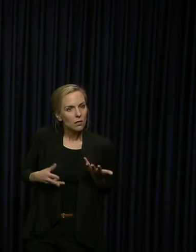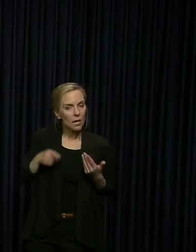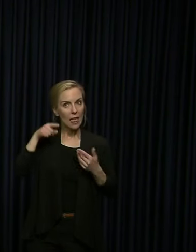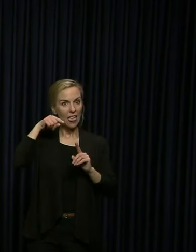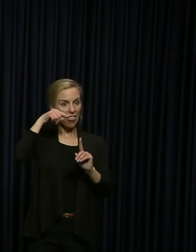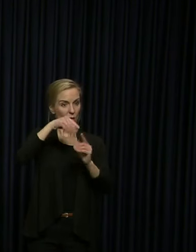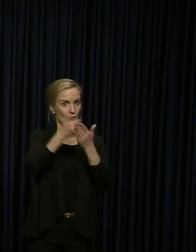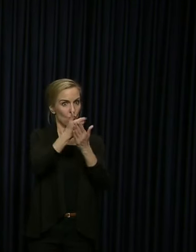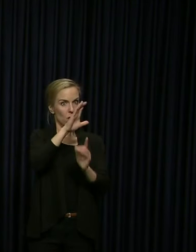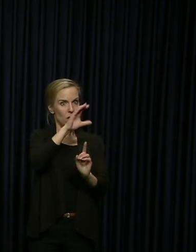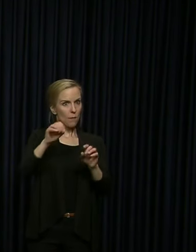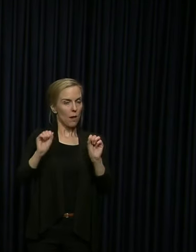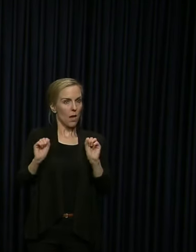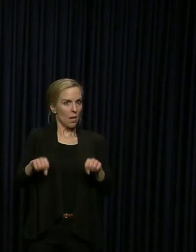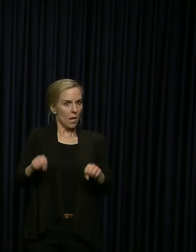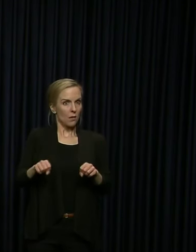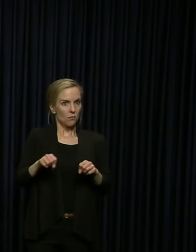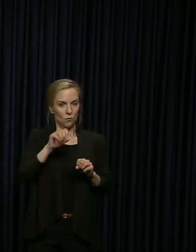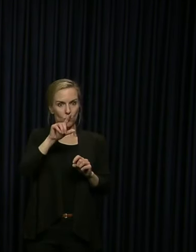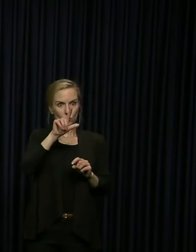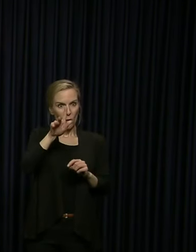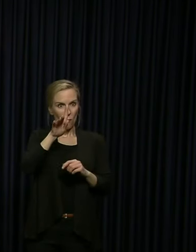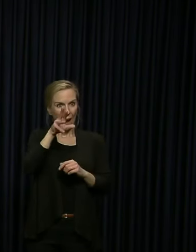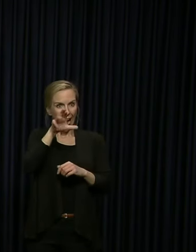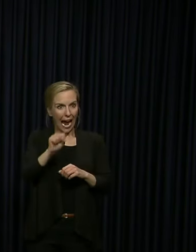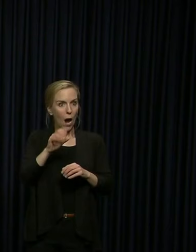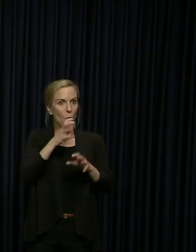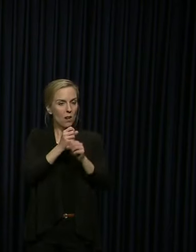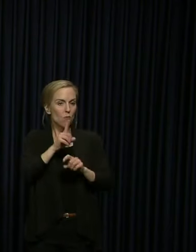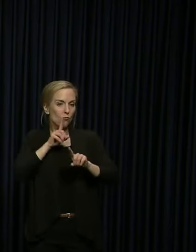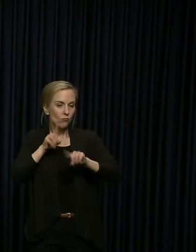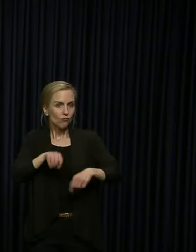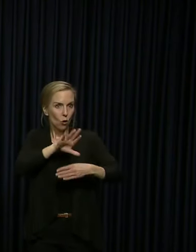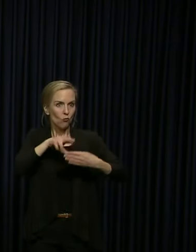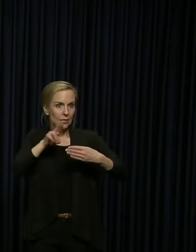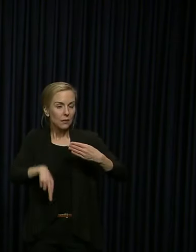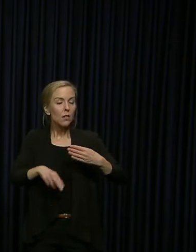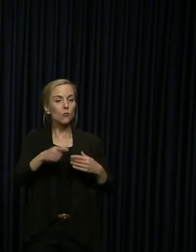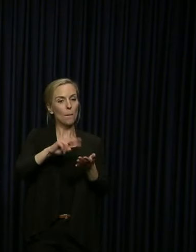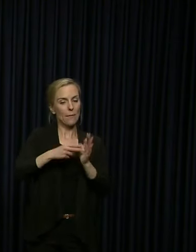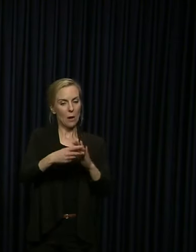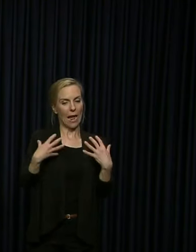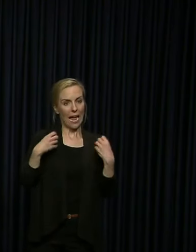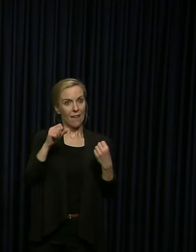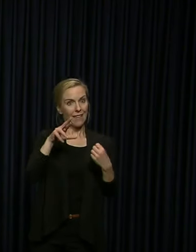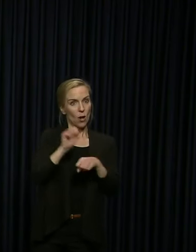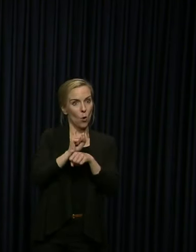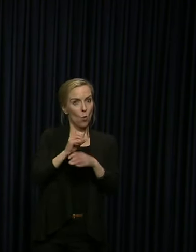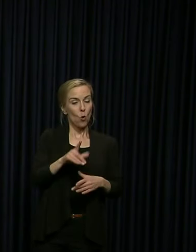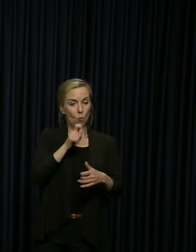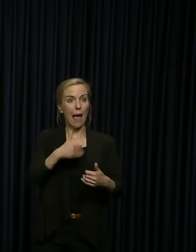WHEN YOU LOOK AT OTHER PLACES IN THE COUNTRY, MANY OF WHICH ARE